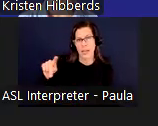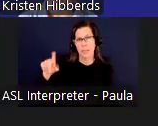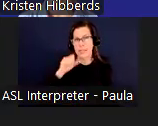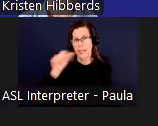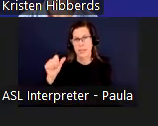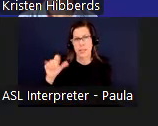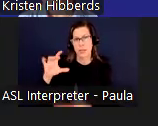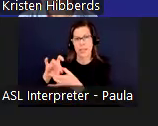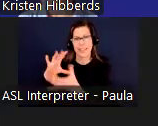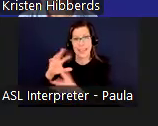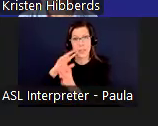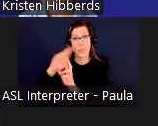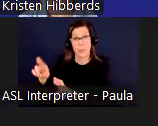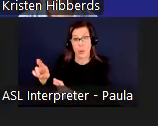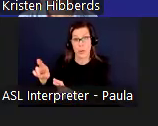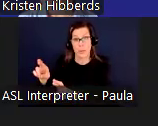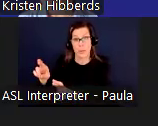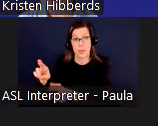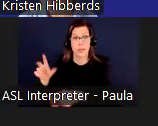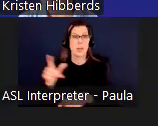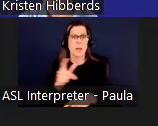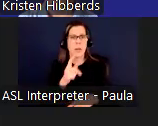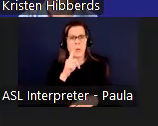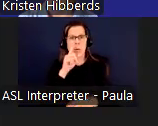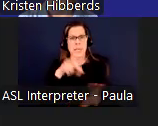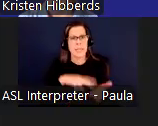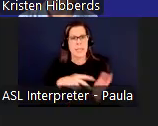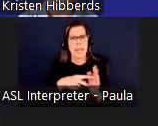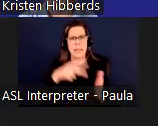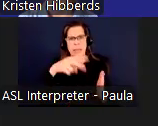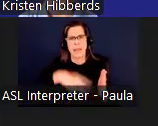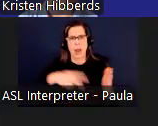So who is the intended audience for this information?